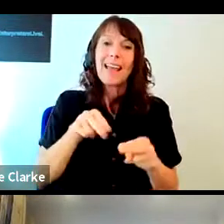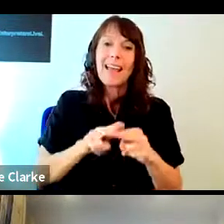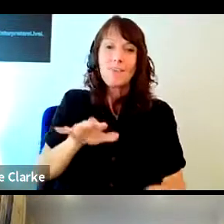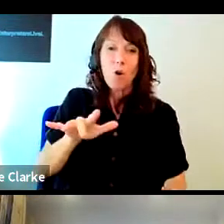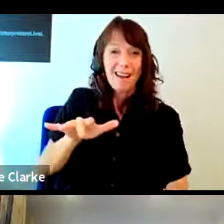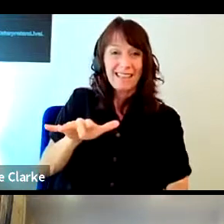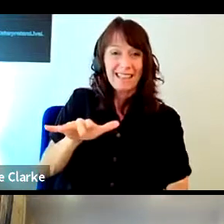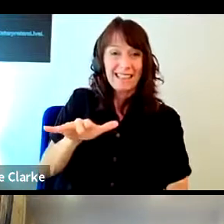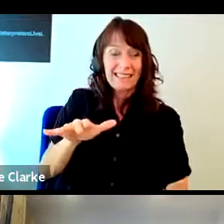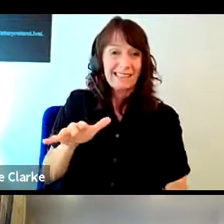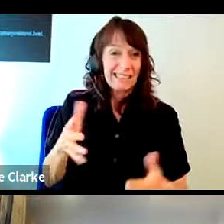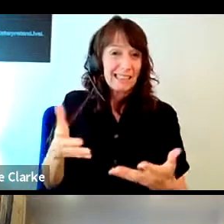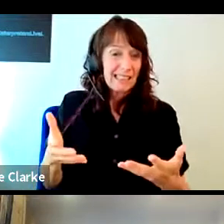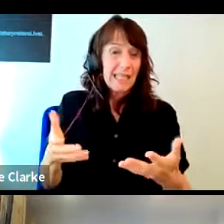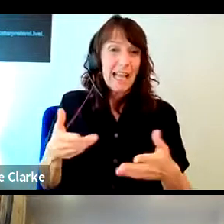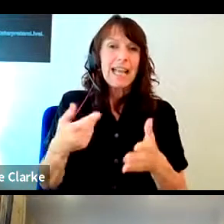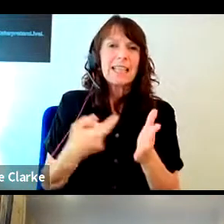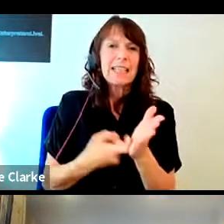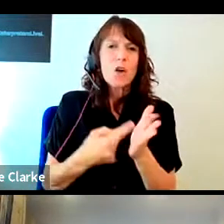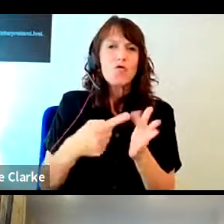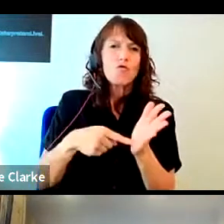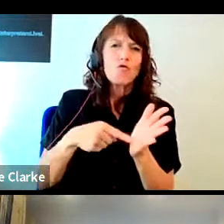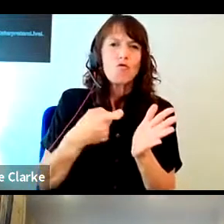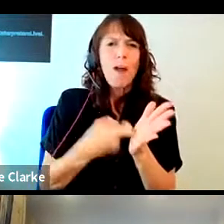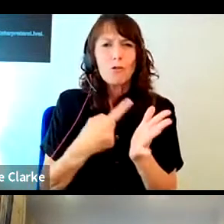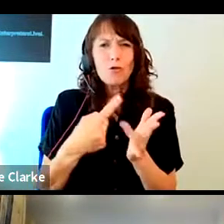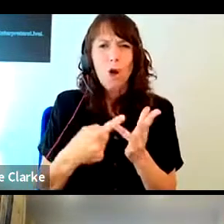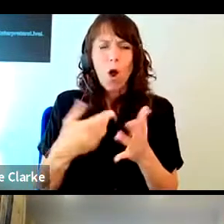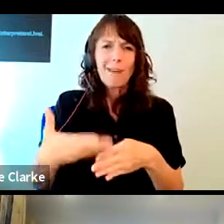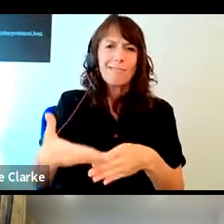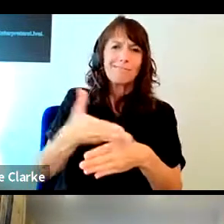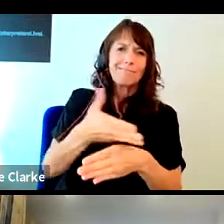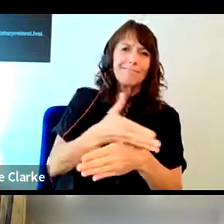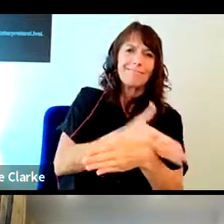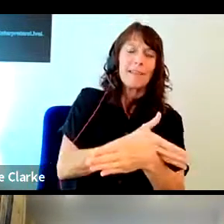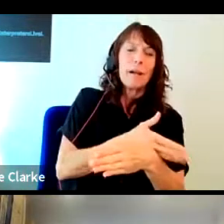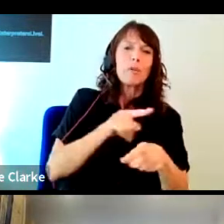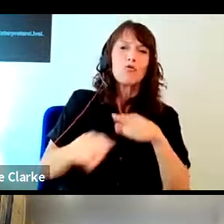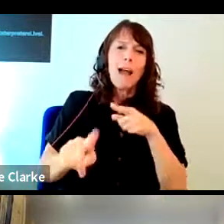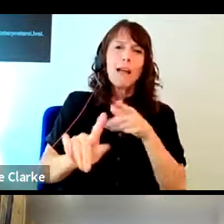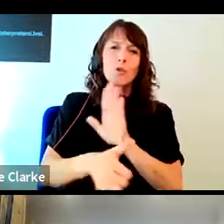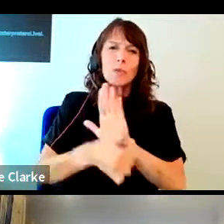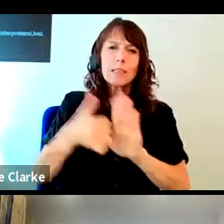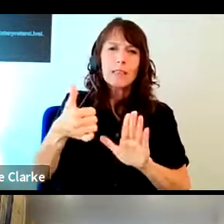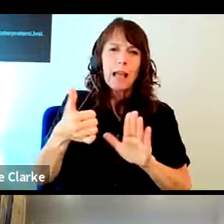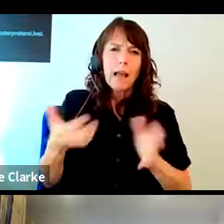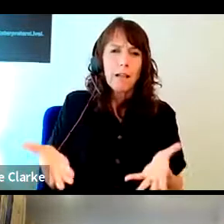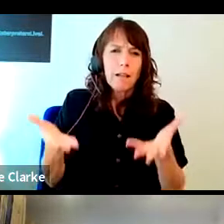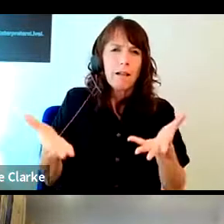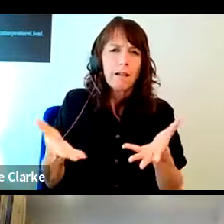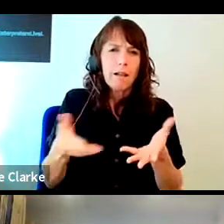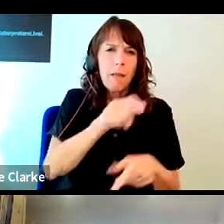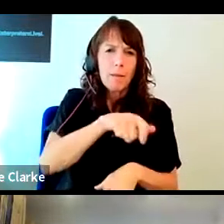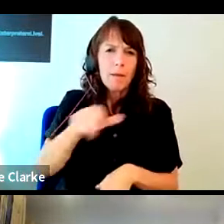it's retrofitting, but I think trying to scale up as well the people, you often go to businesses